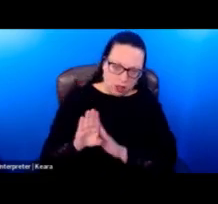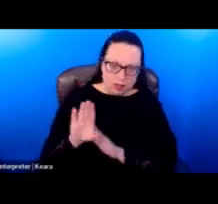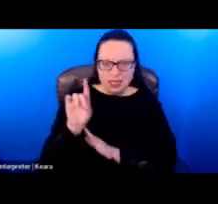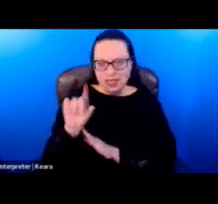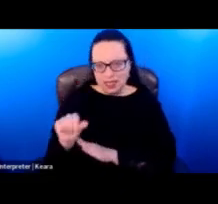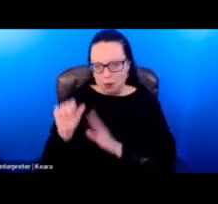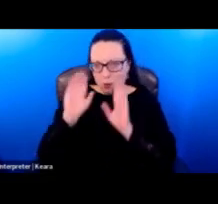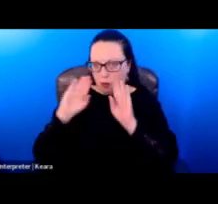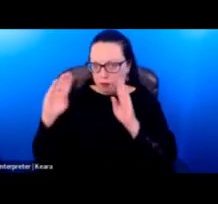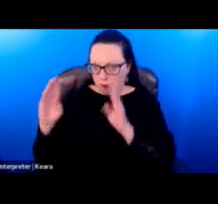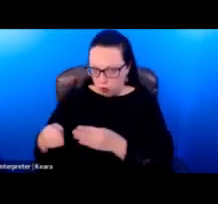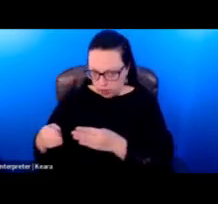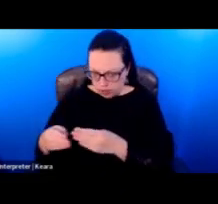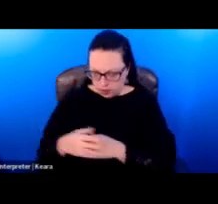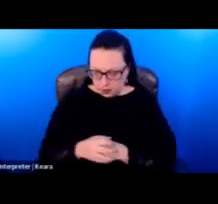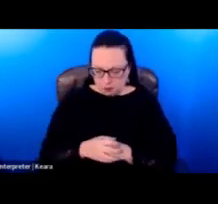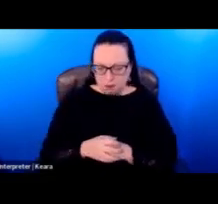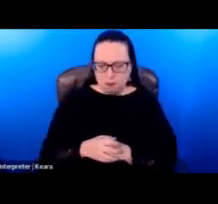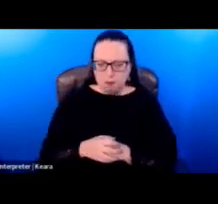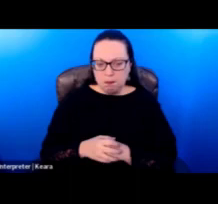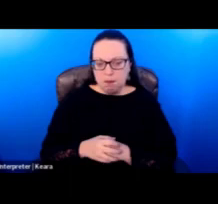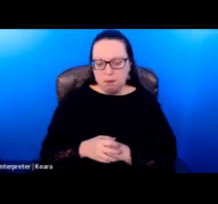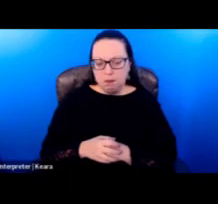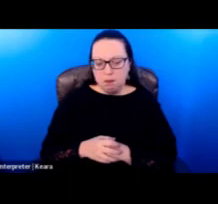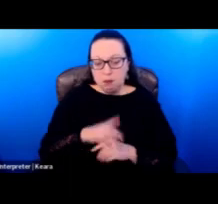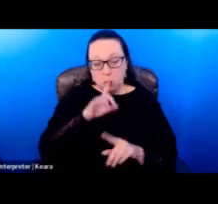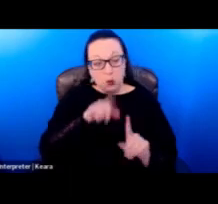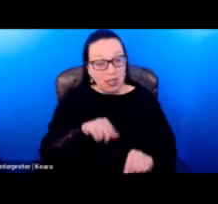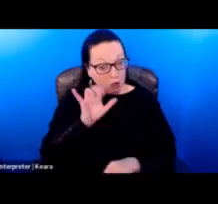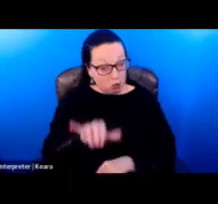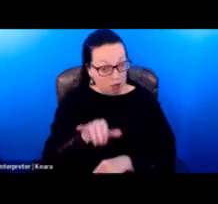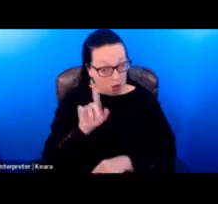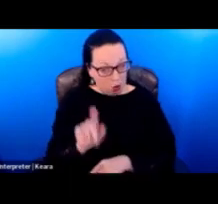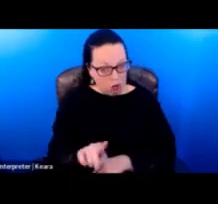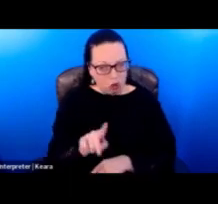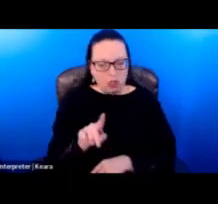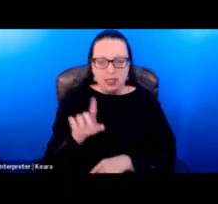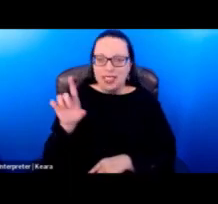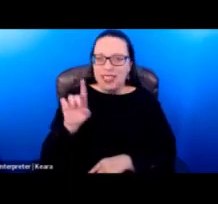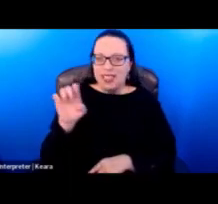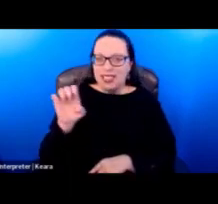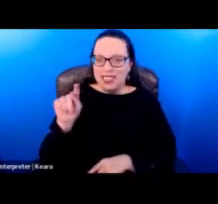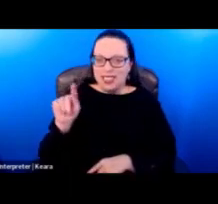focused? And I would say to answer that question DETAC is